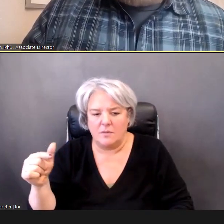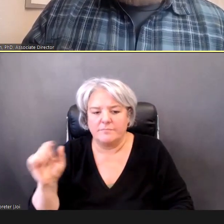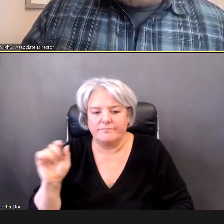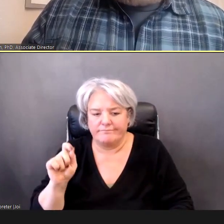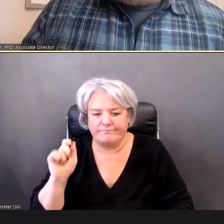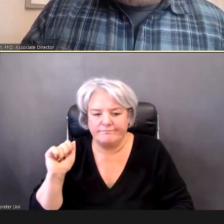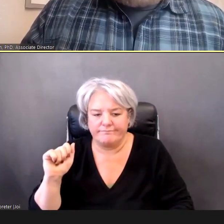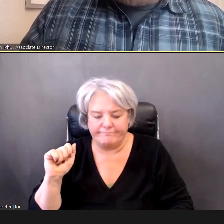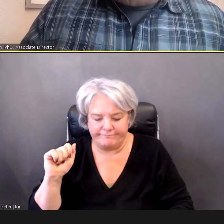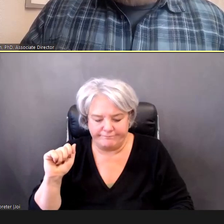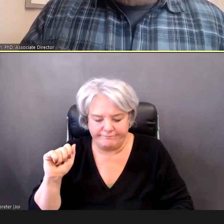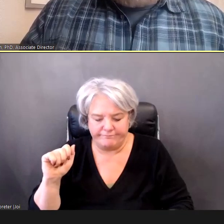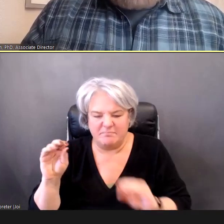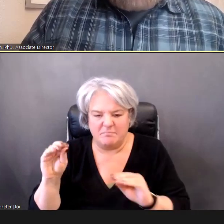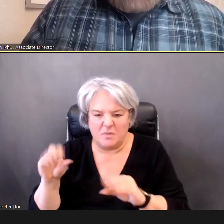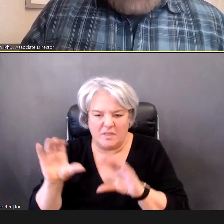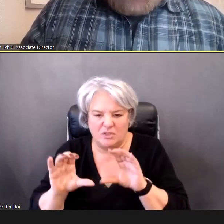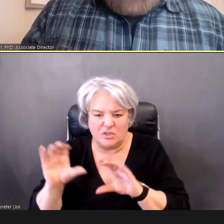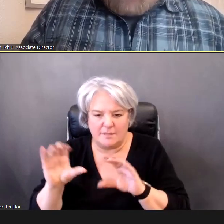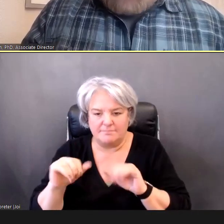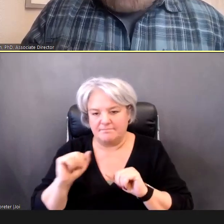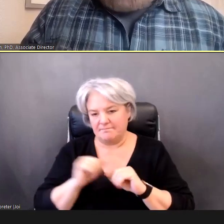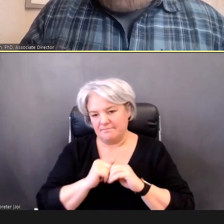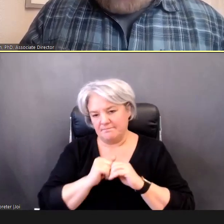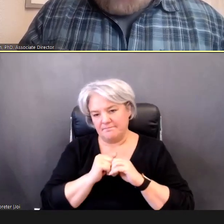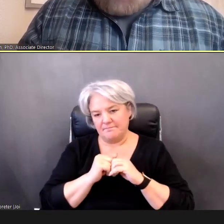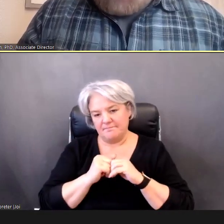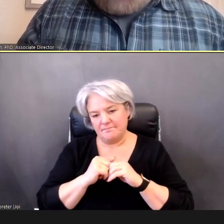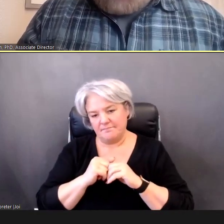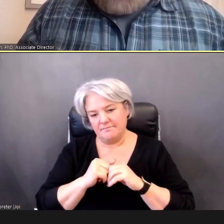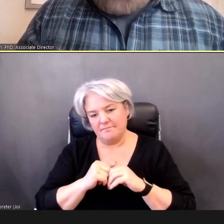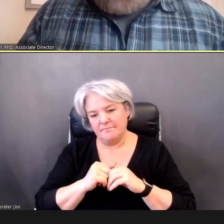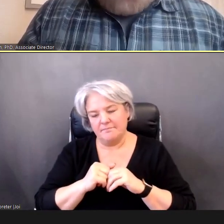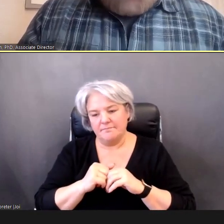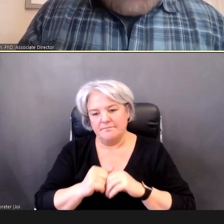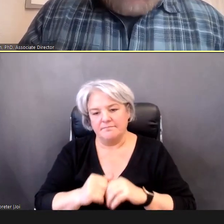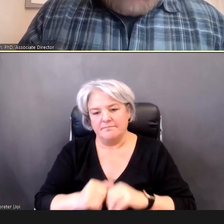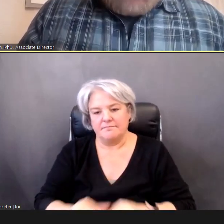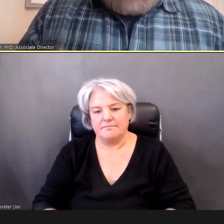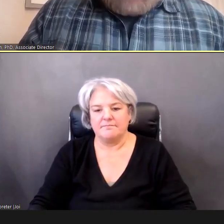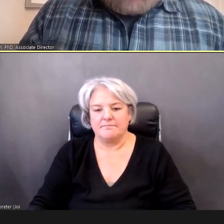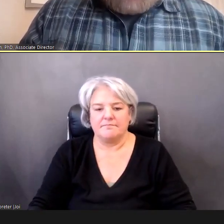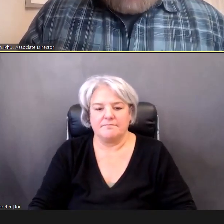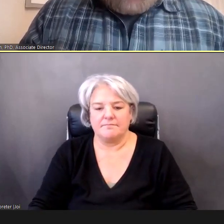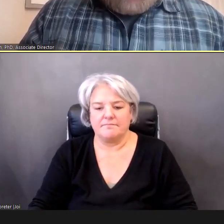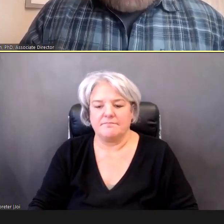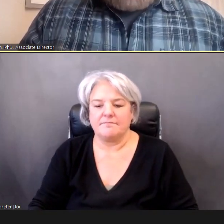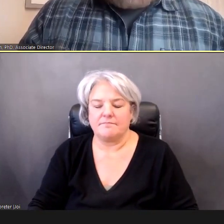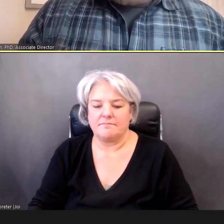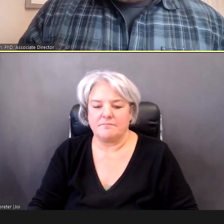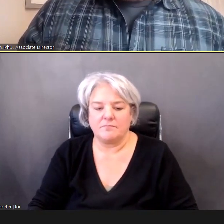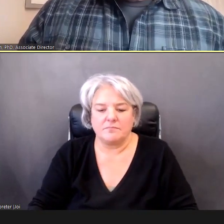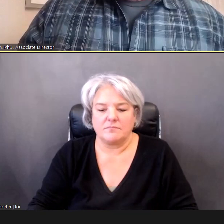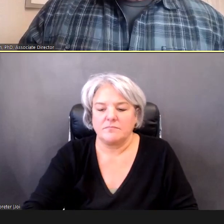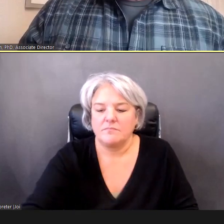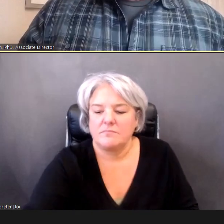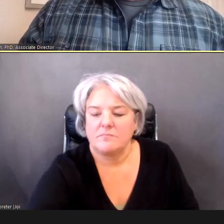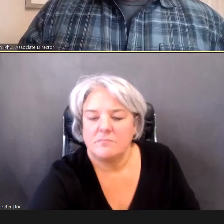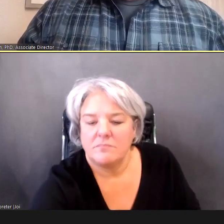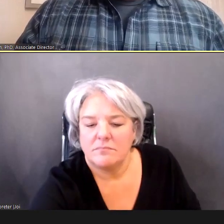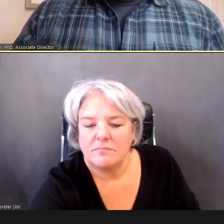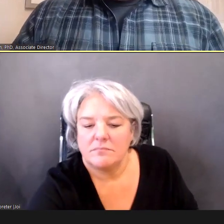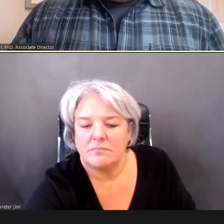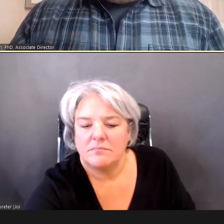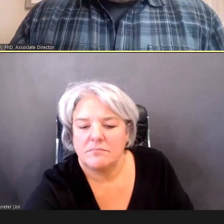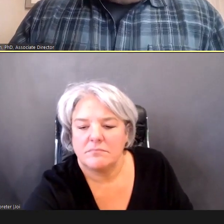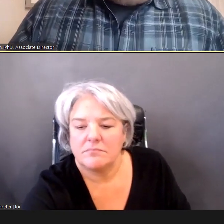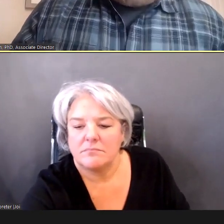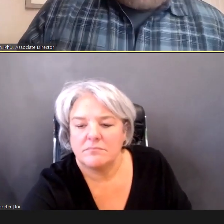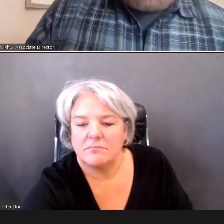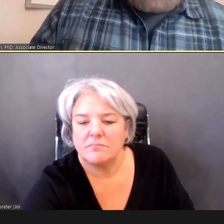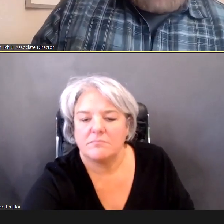hearing.